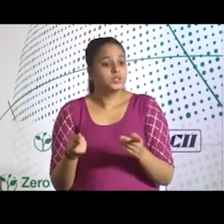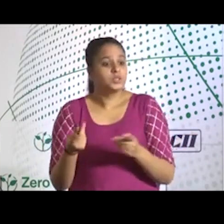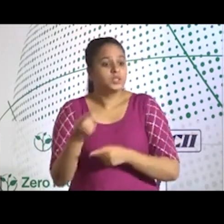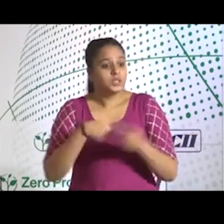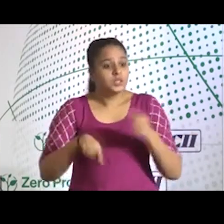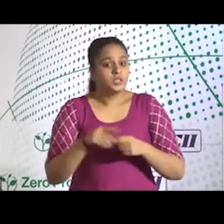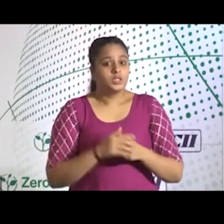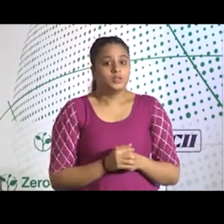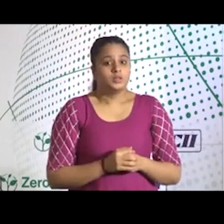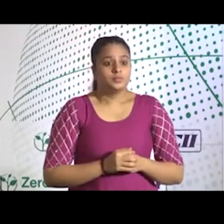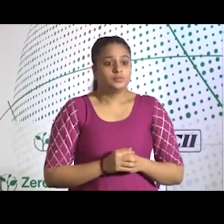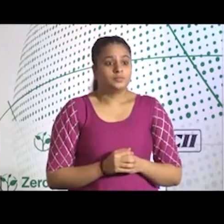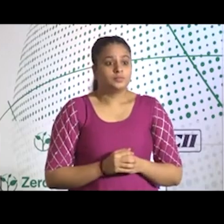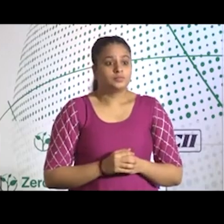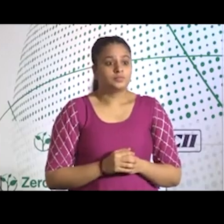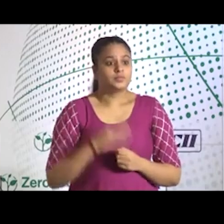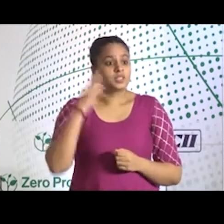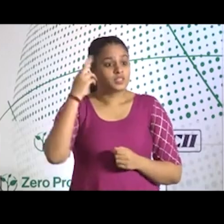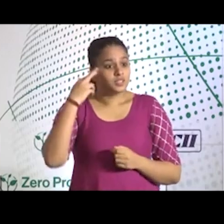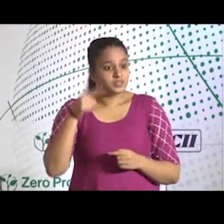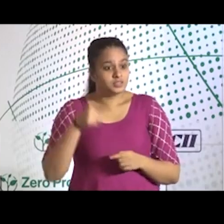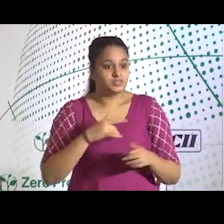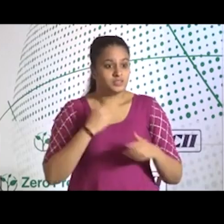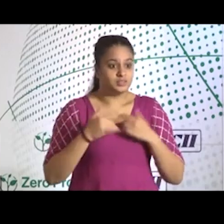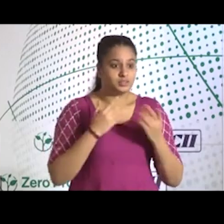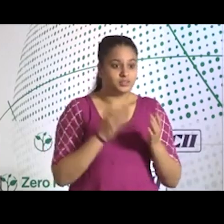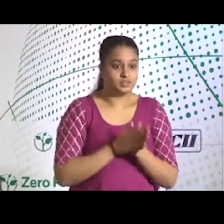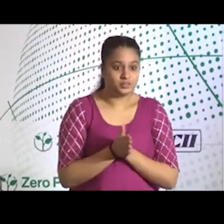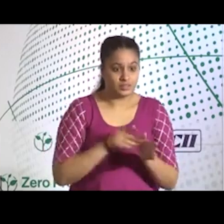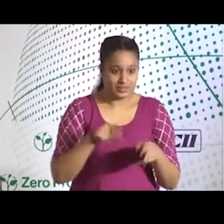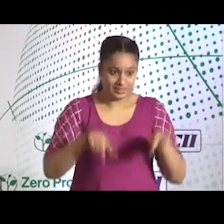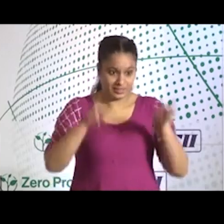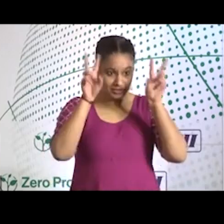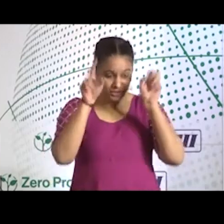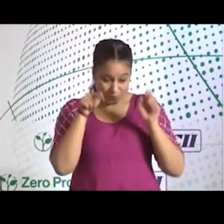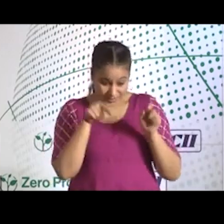and which is reason when, you know, Ahmad said there's a topic like this